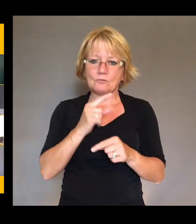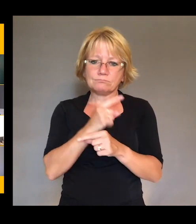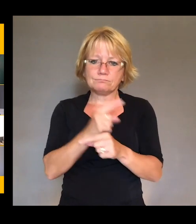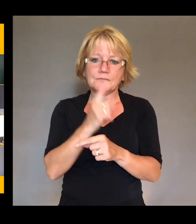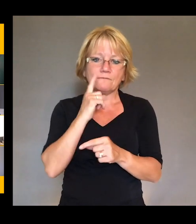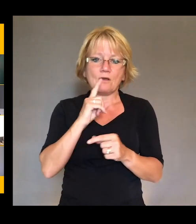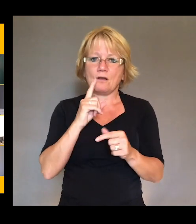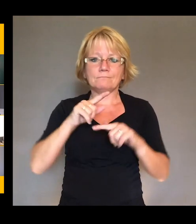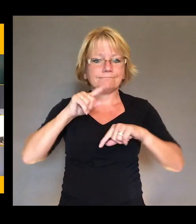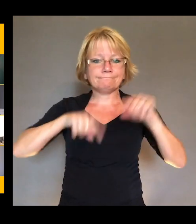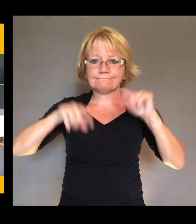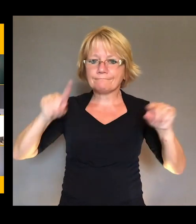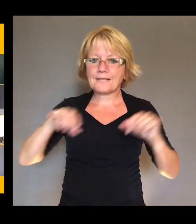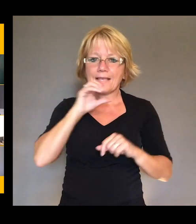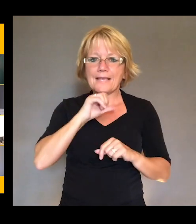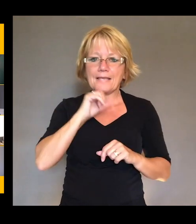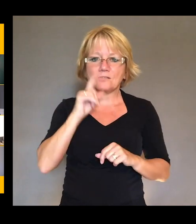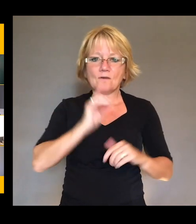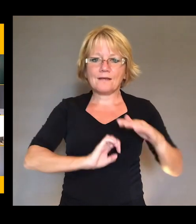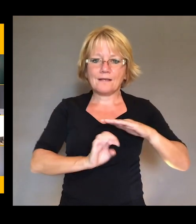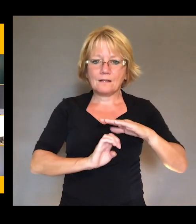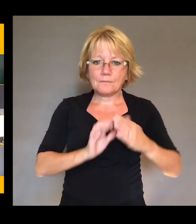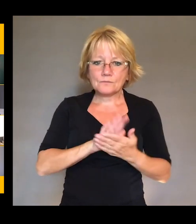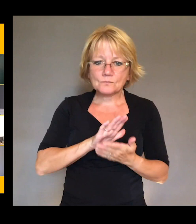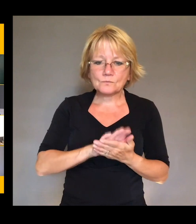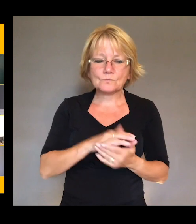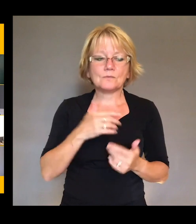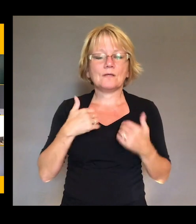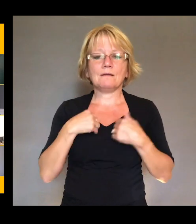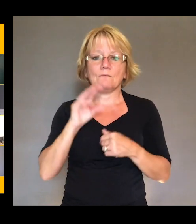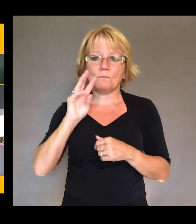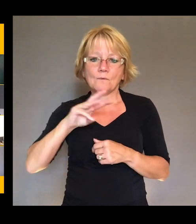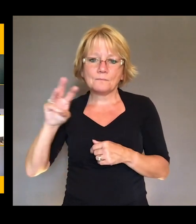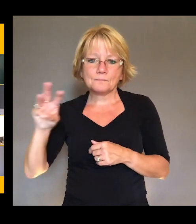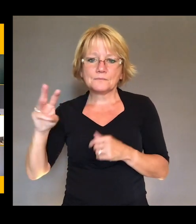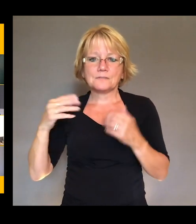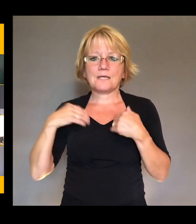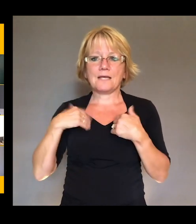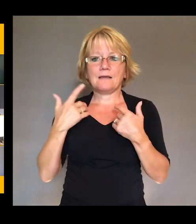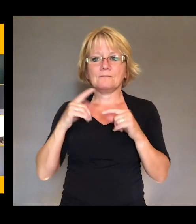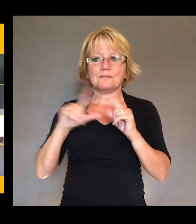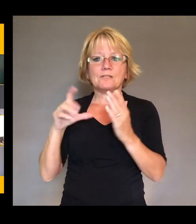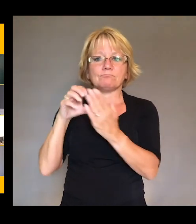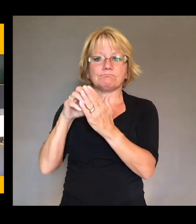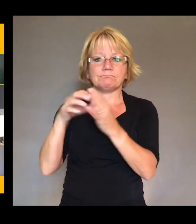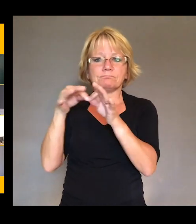that are appropriate for all ages of elementary, there's websites that have passages